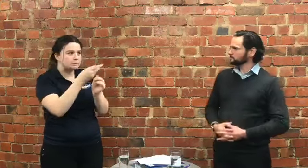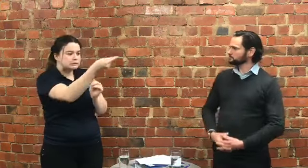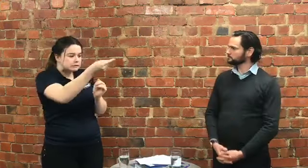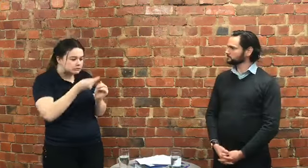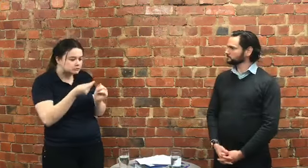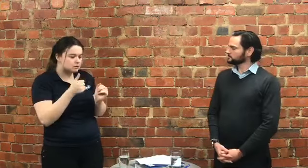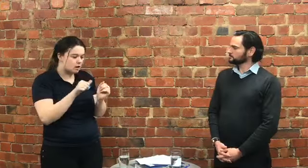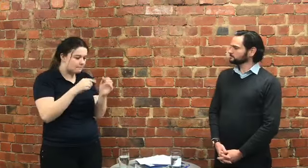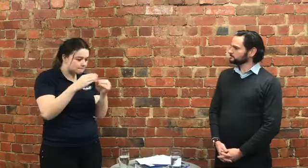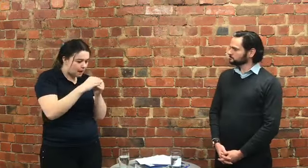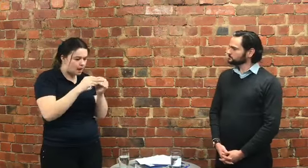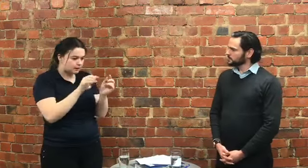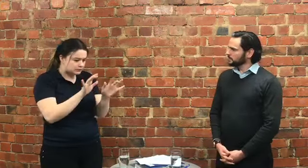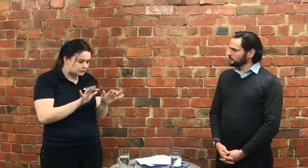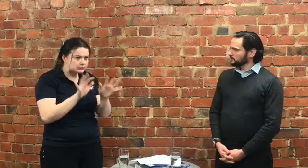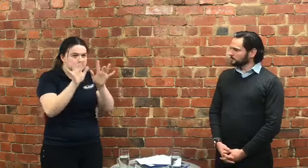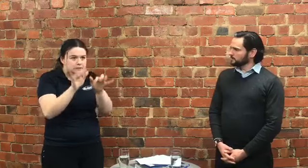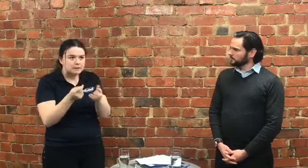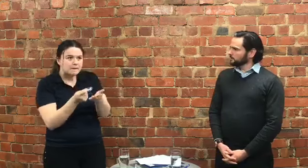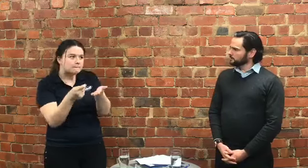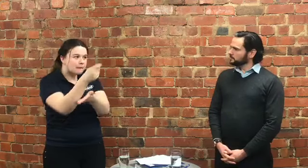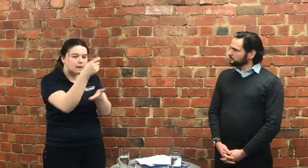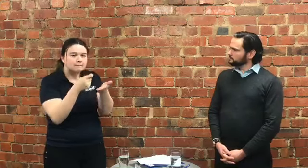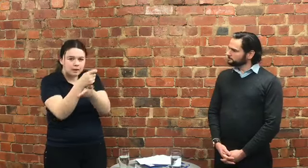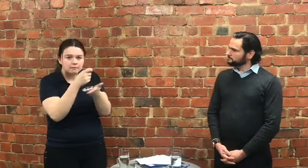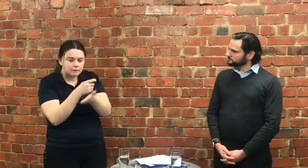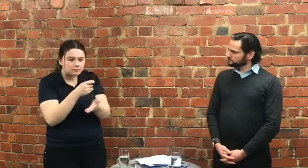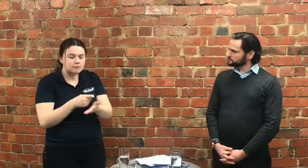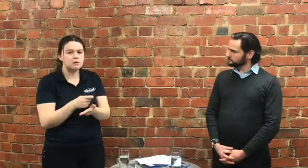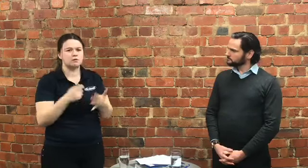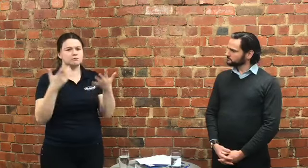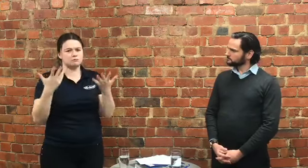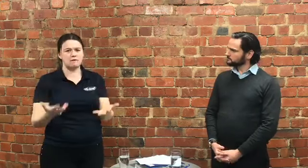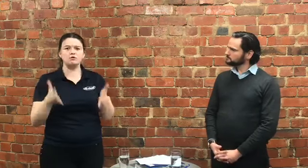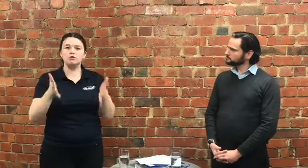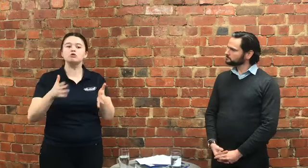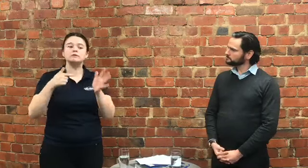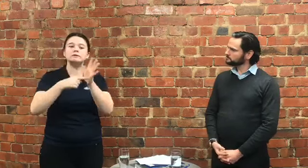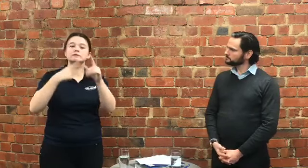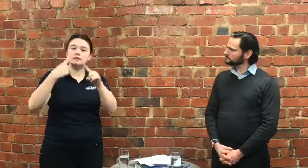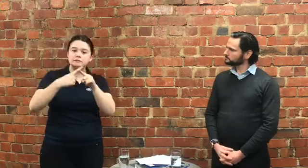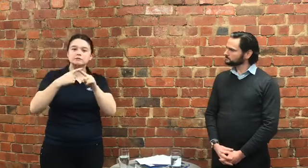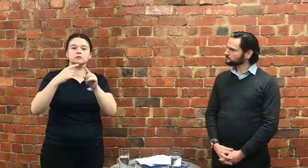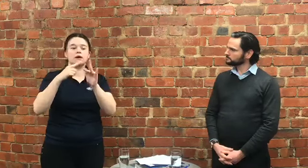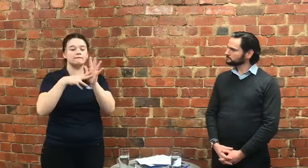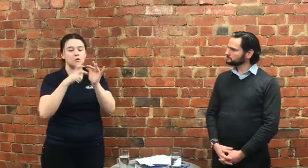So, you will need to keep a very close eye on what you're paying for and what you're booking.